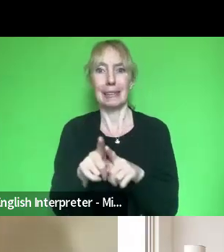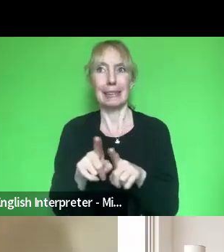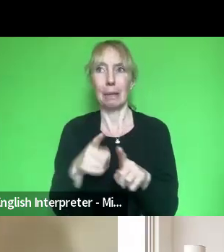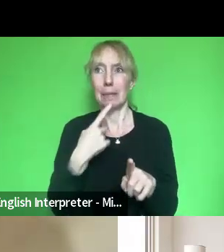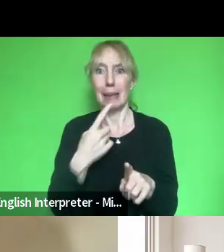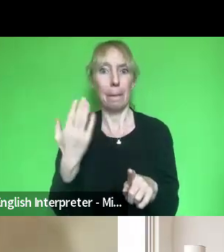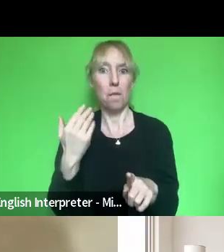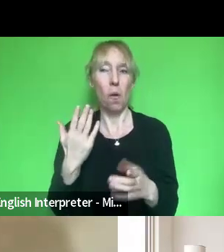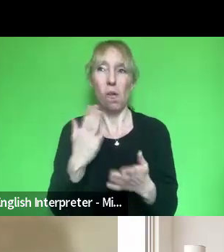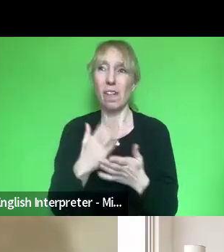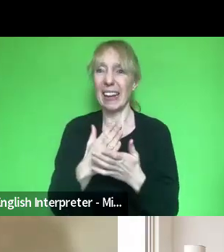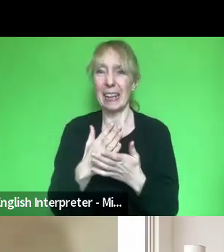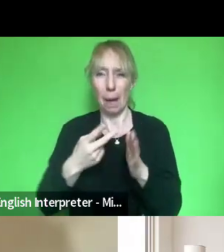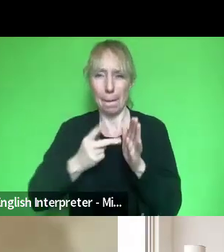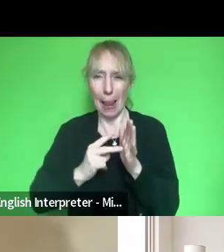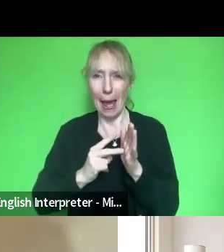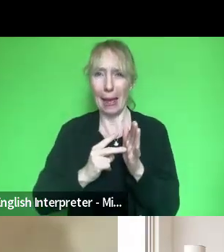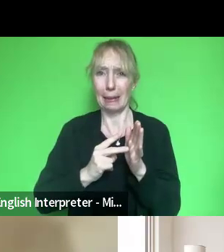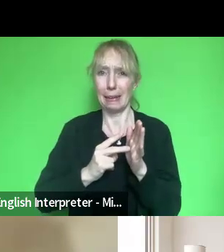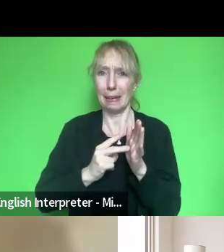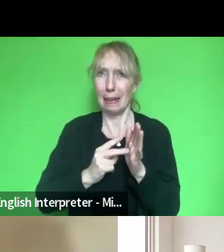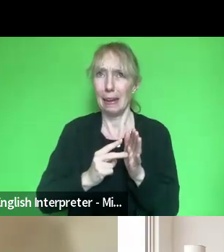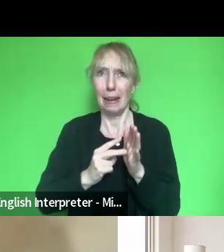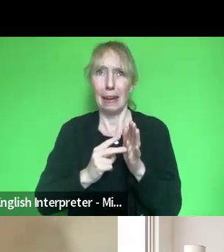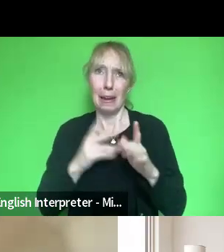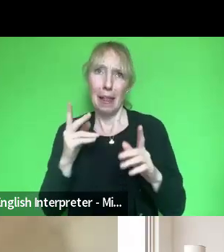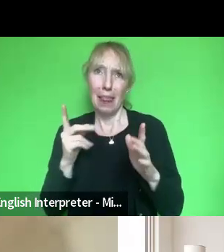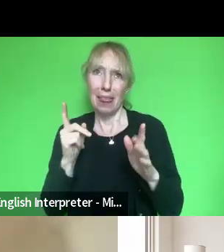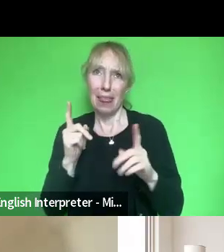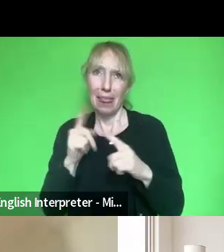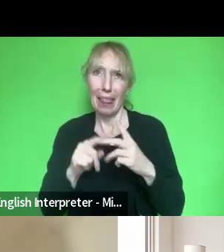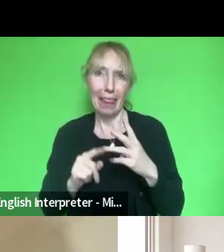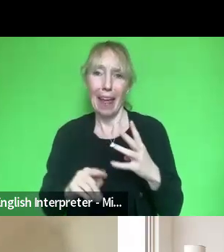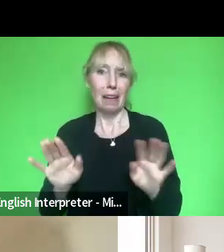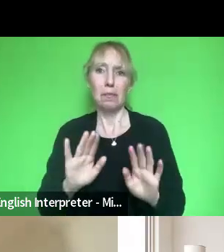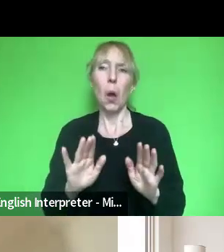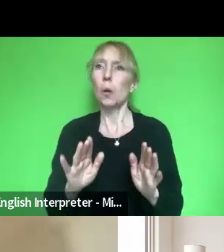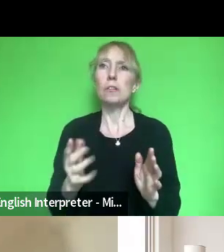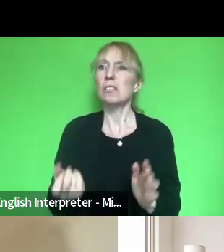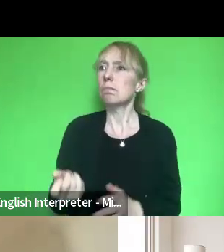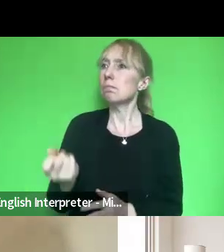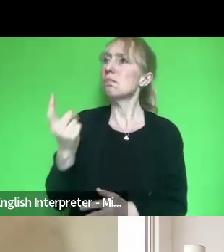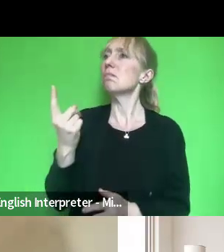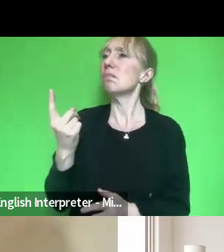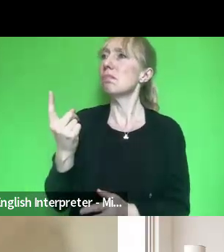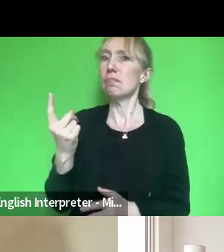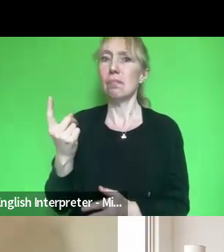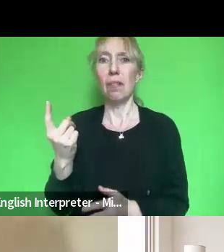And to be honest, even if I did, it's never really gone that way, because an an opportunity has arisen before then, which is kind of not what I